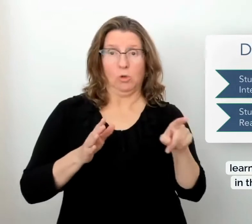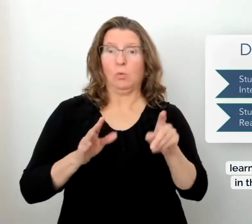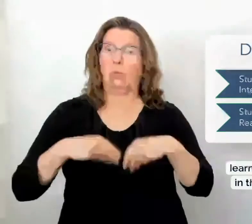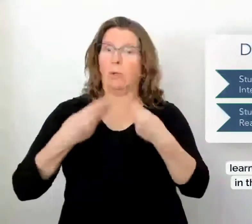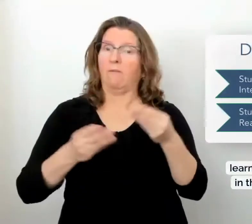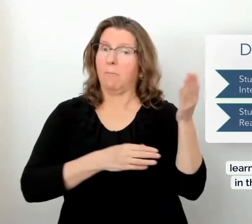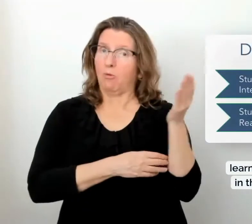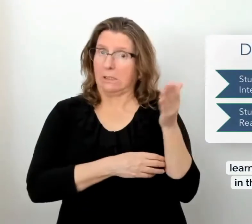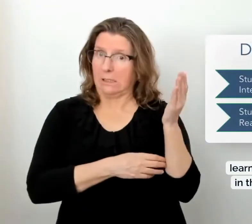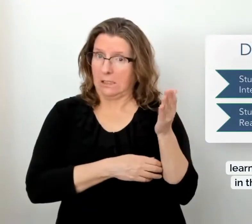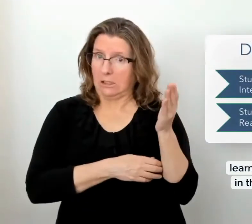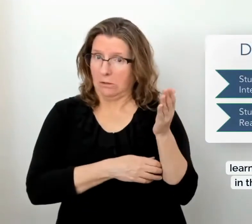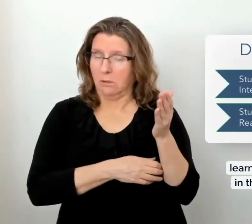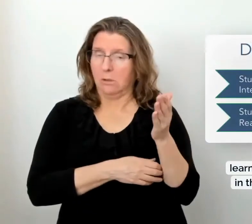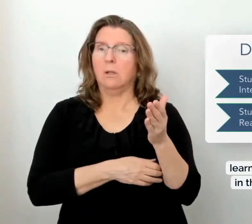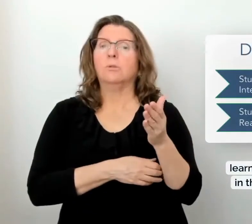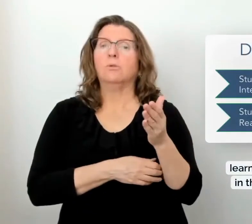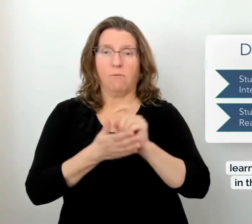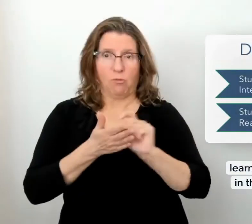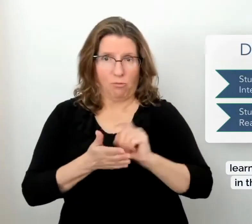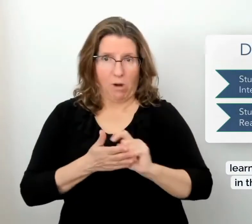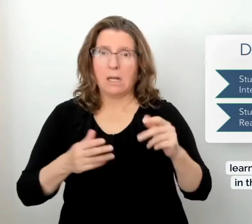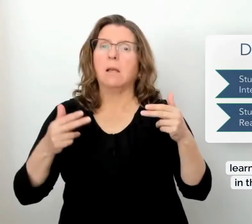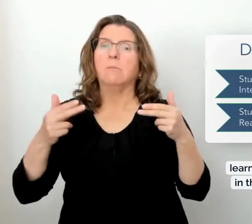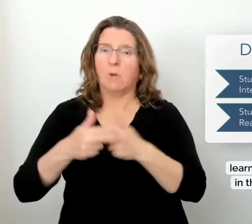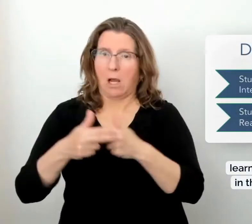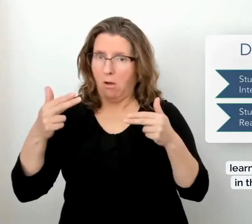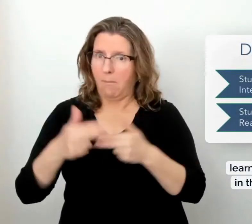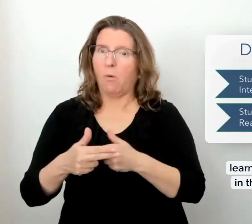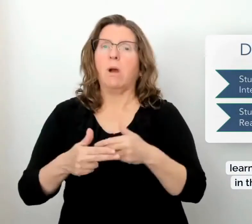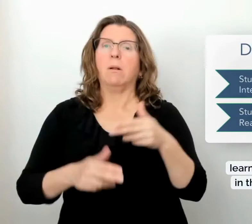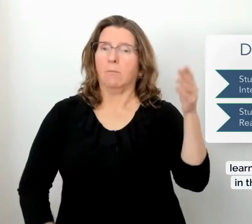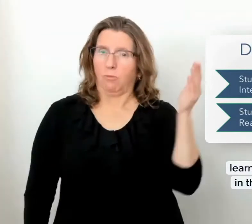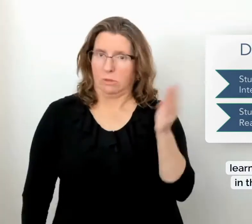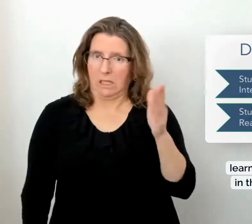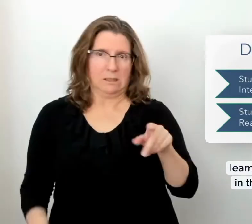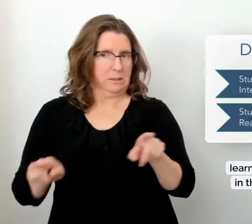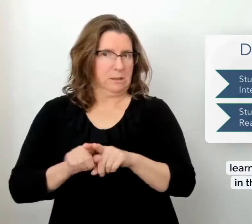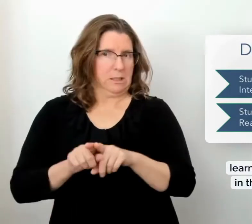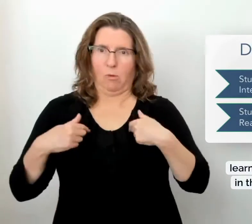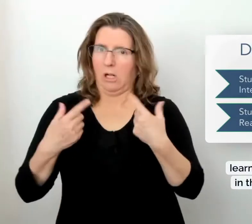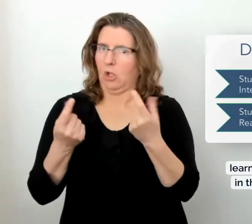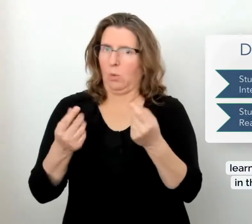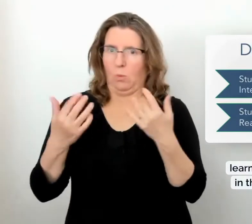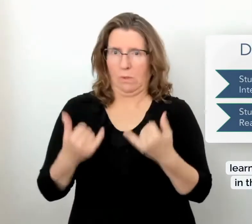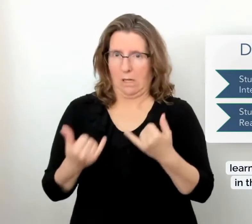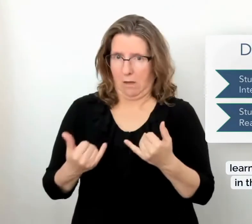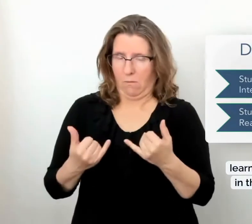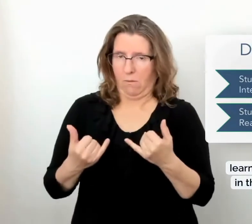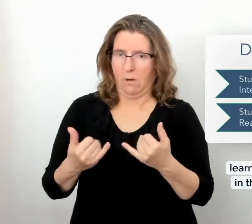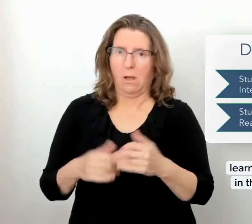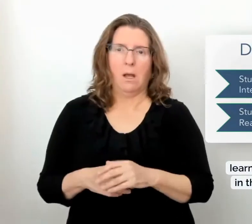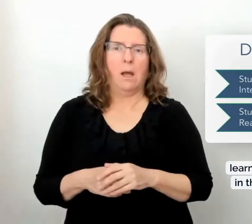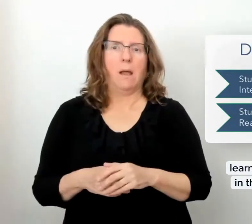or they could prepare a presentation in ASL, including preparing slides. Much like you see me doing now.